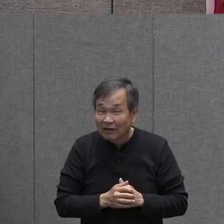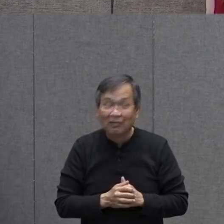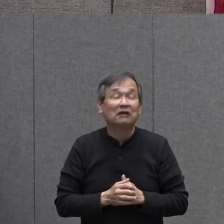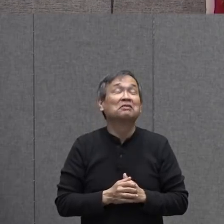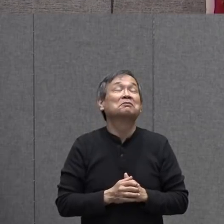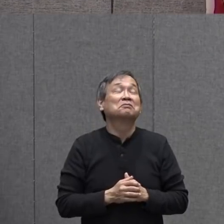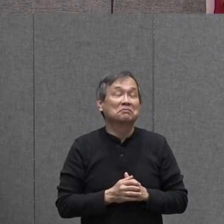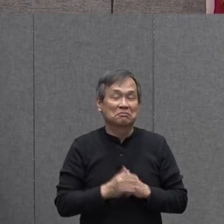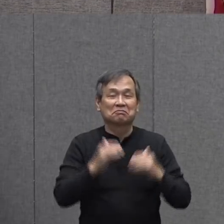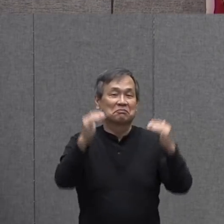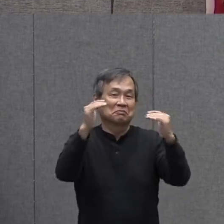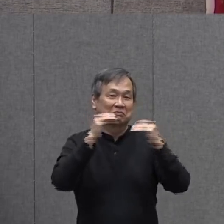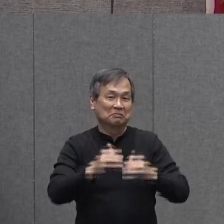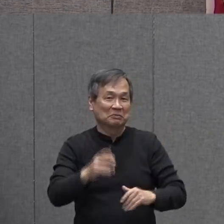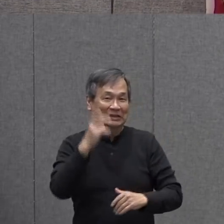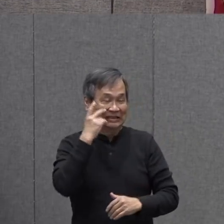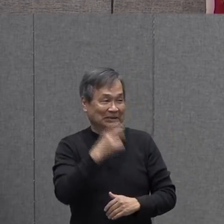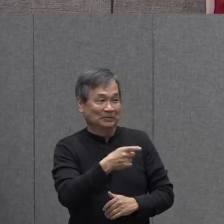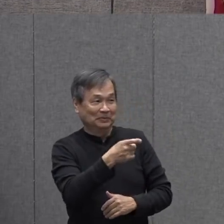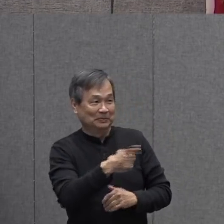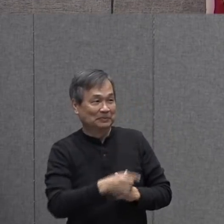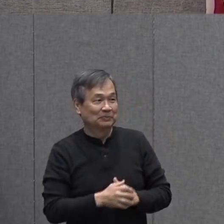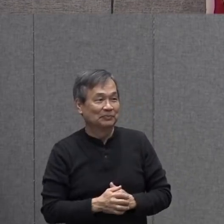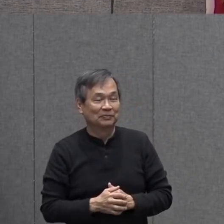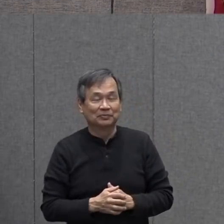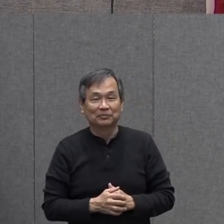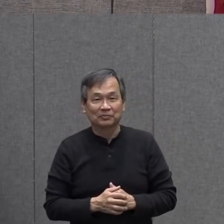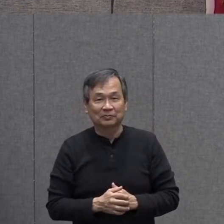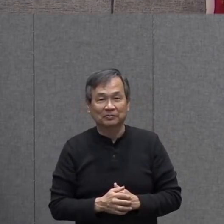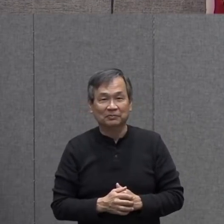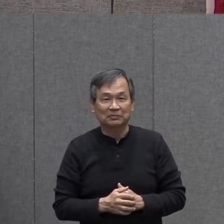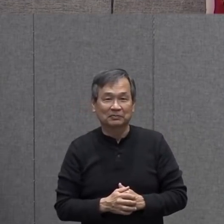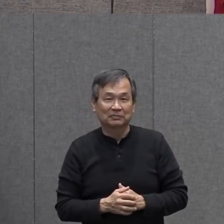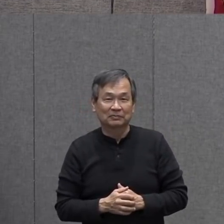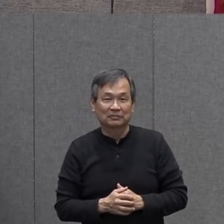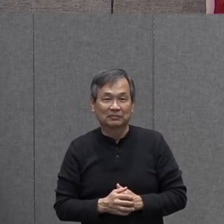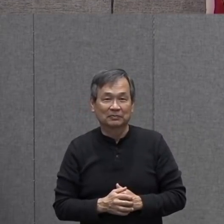And this here, down here, is to change the screen here.